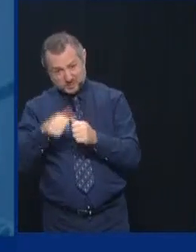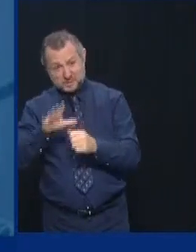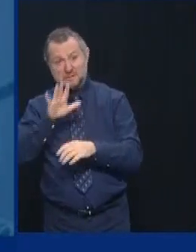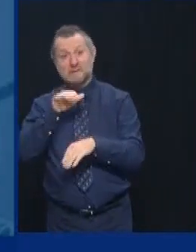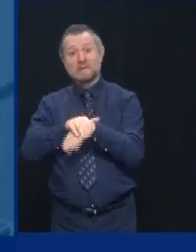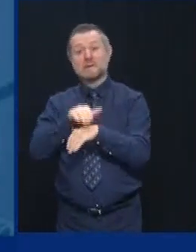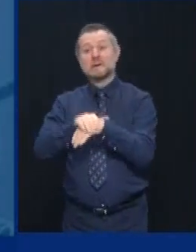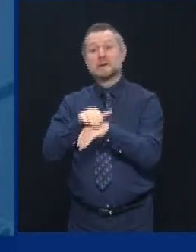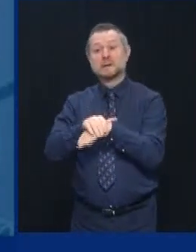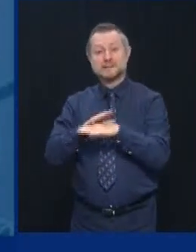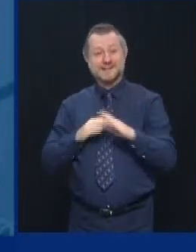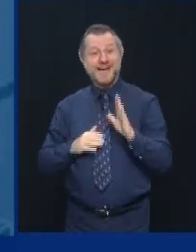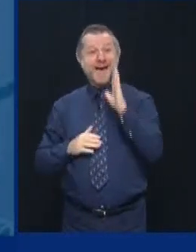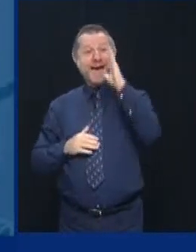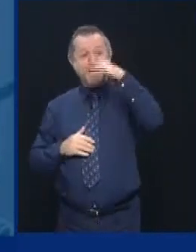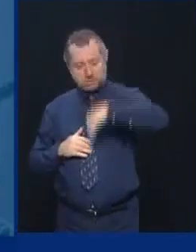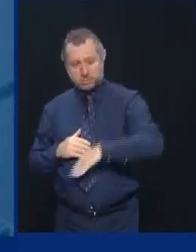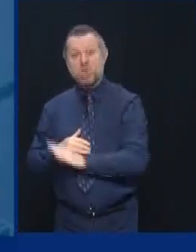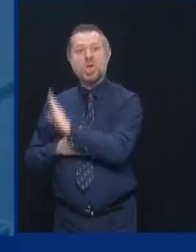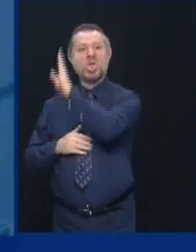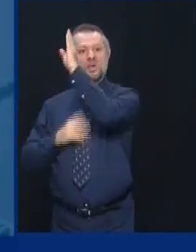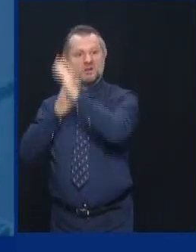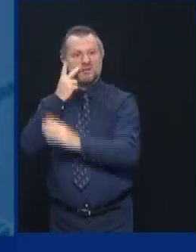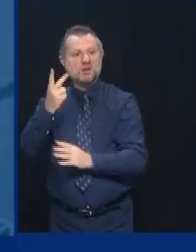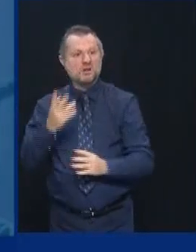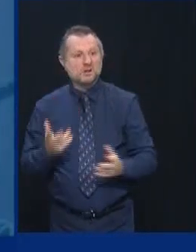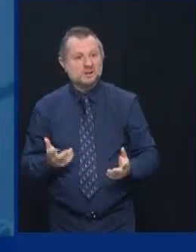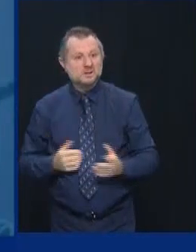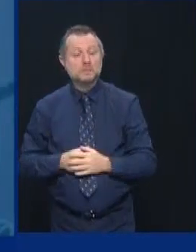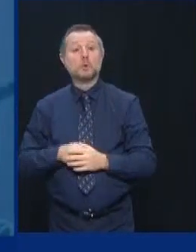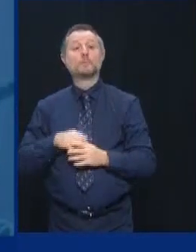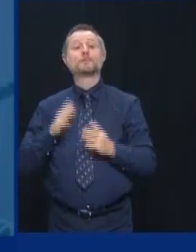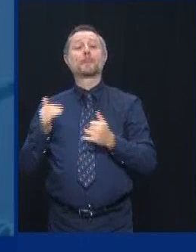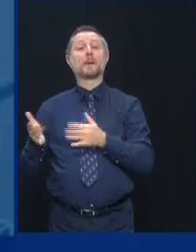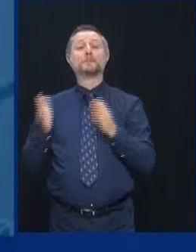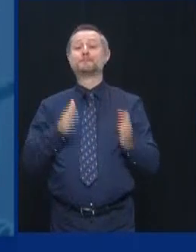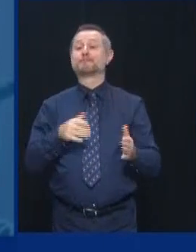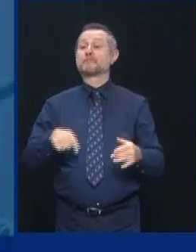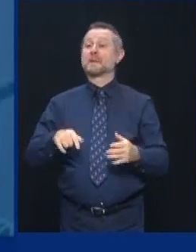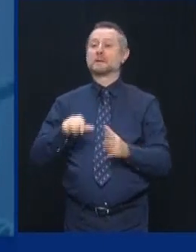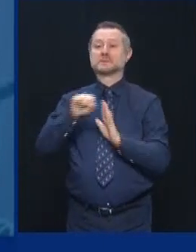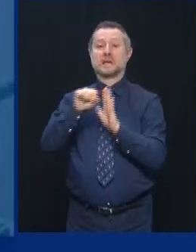ARNL TINA HAS A PROBLEM. THE UK HAS A PROBLEM. THE UK, REMEMBER, THEY WERE UP,